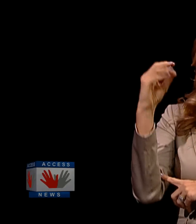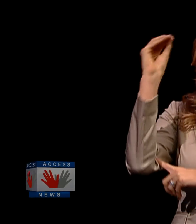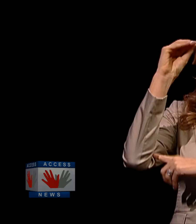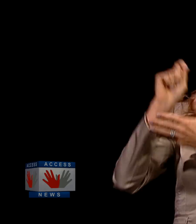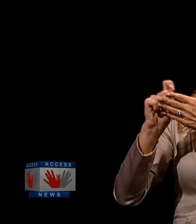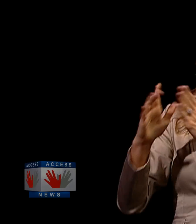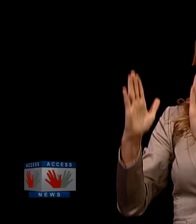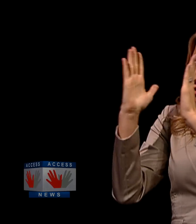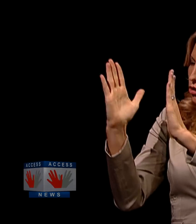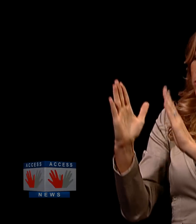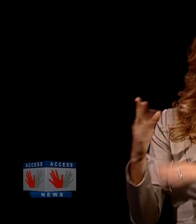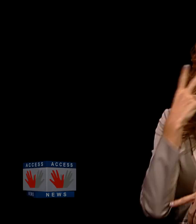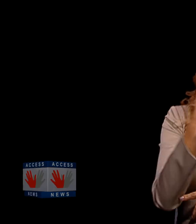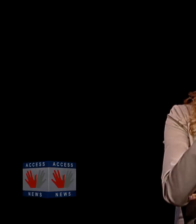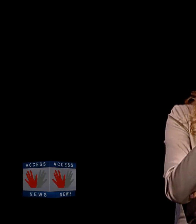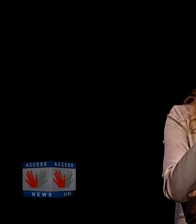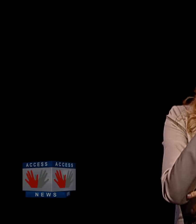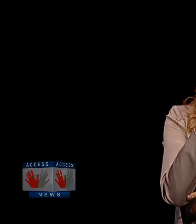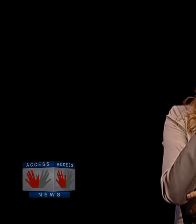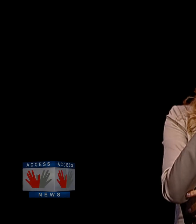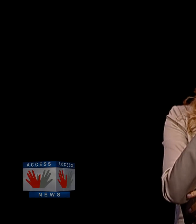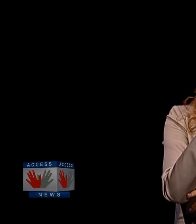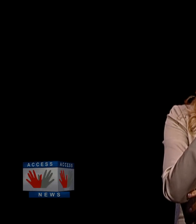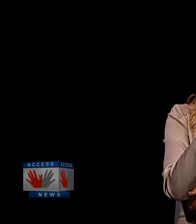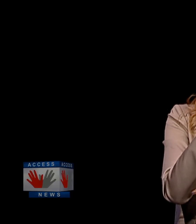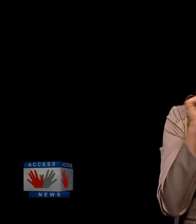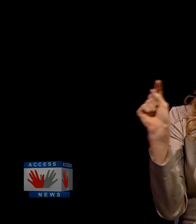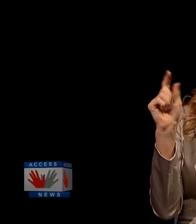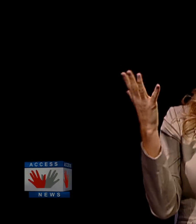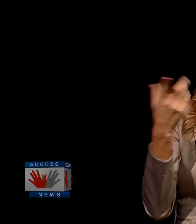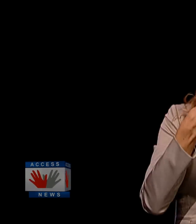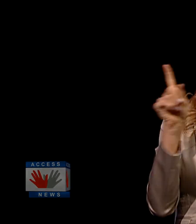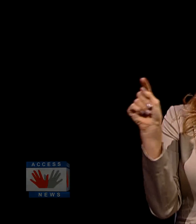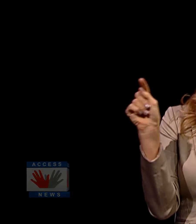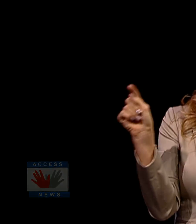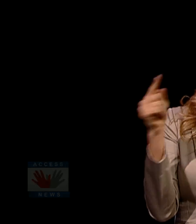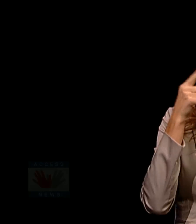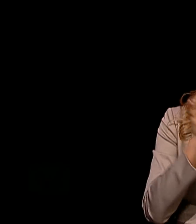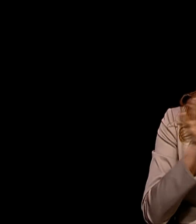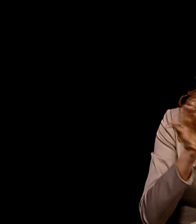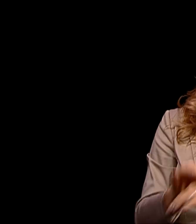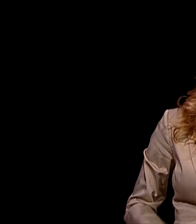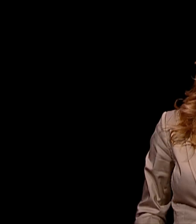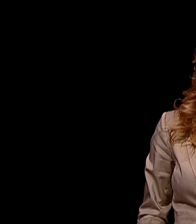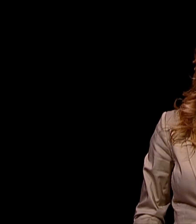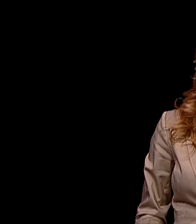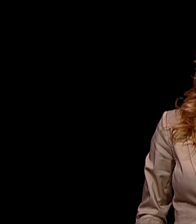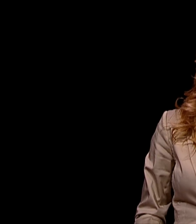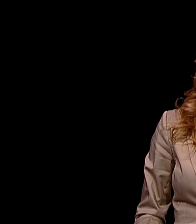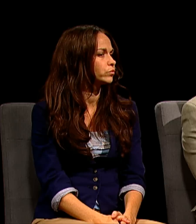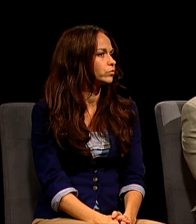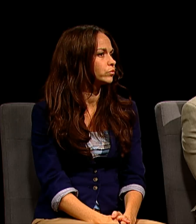we find we see editorials, and we see journalist. What's the difference between the two?